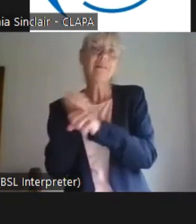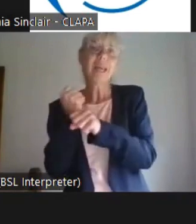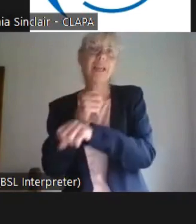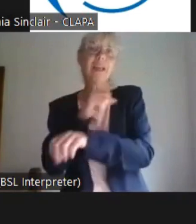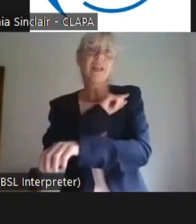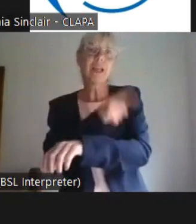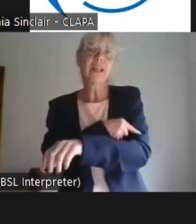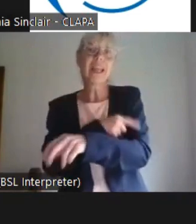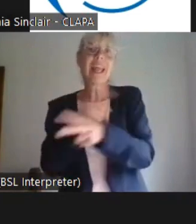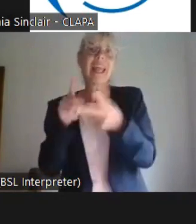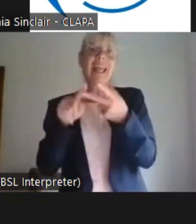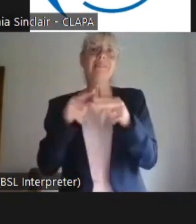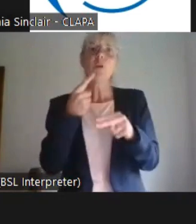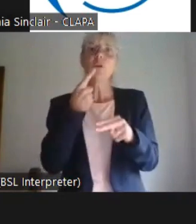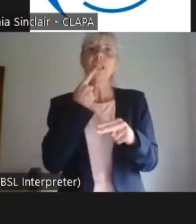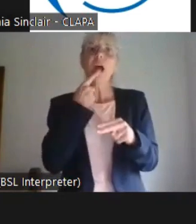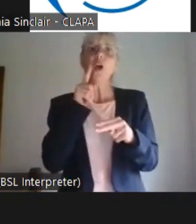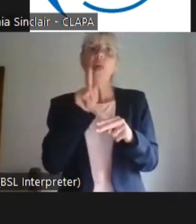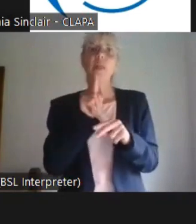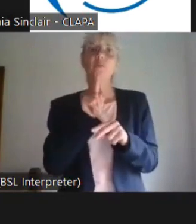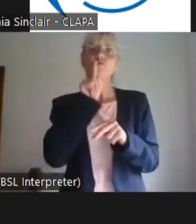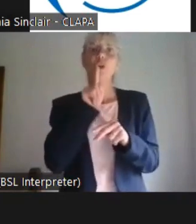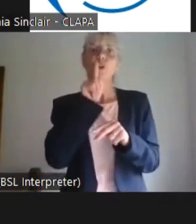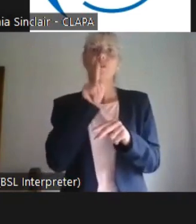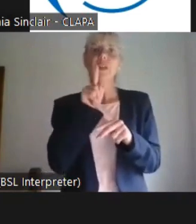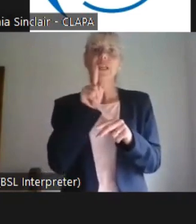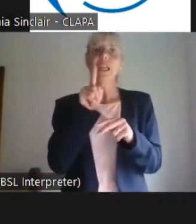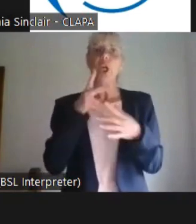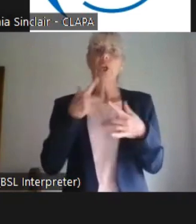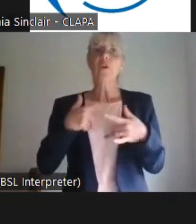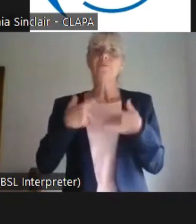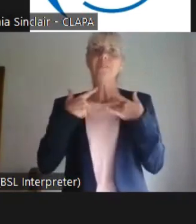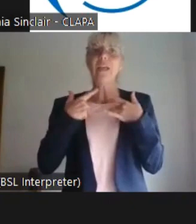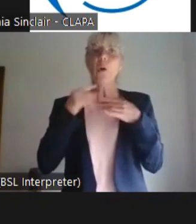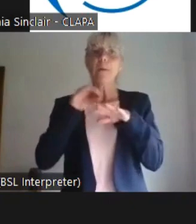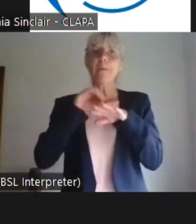your mouth you'll feel that it's hardened bony that's the harder palatwand if you then take